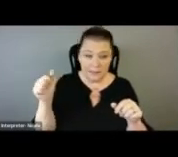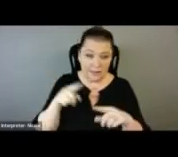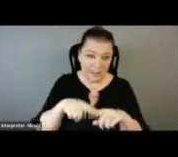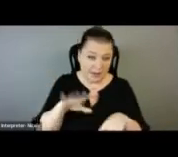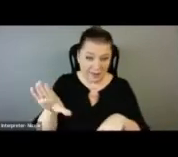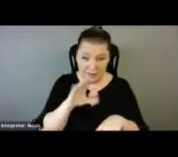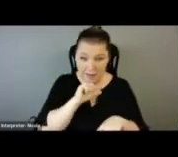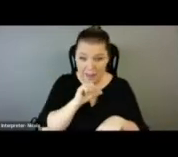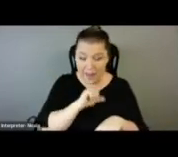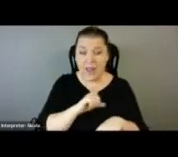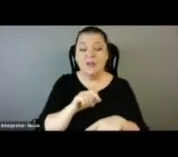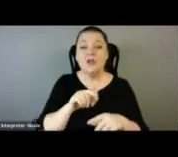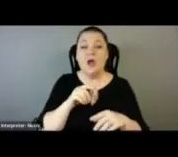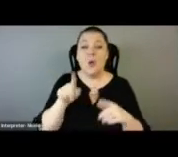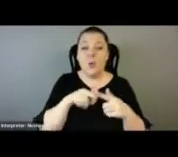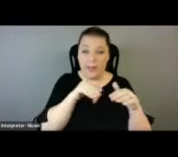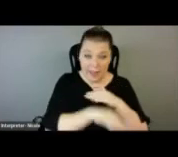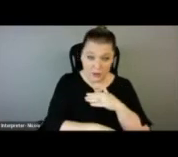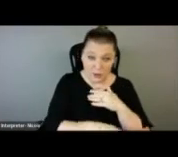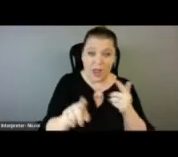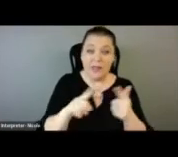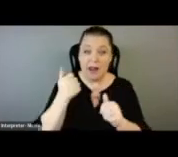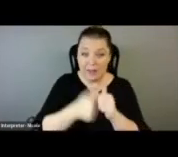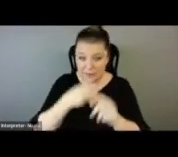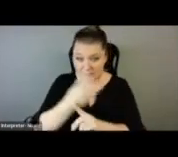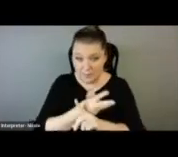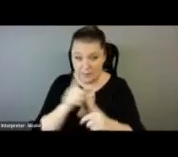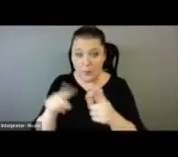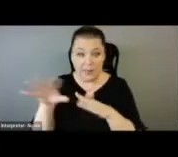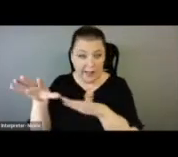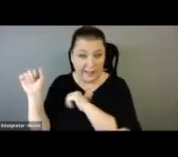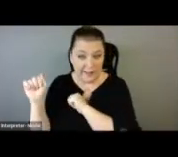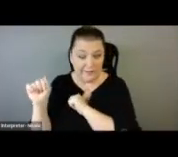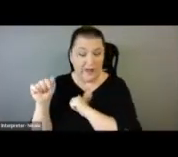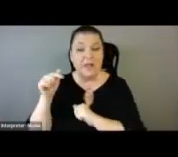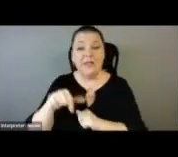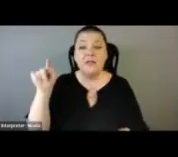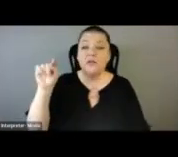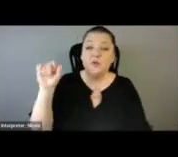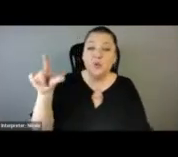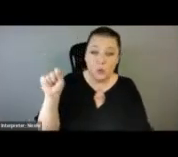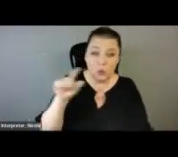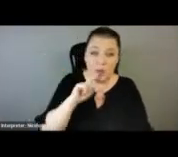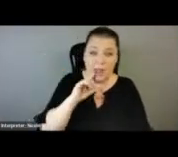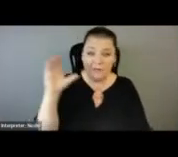six months, and a discharge. These are copyrighted tools. And so I've given you the link if you're interested in finding out